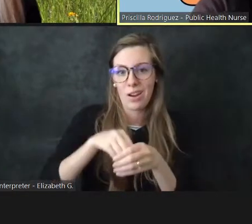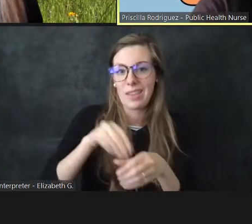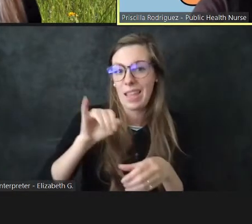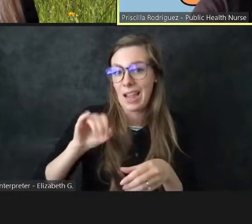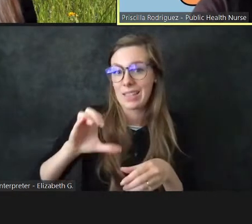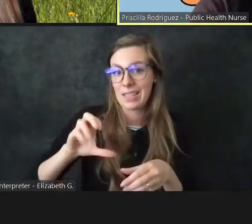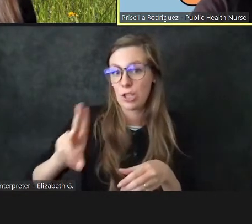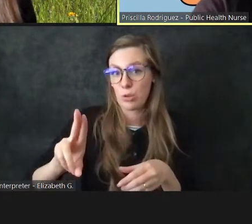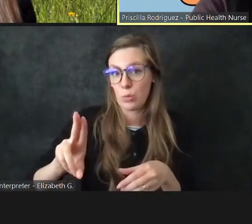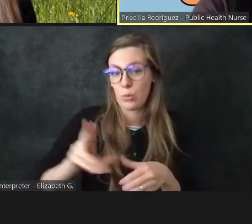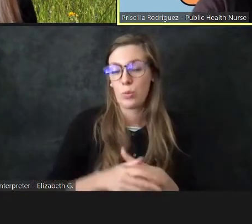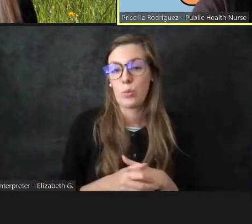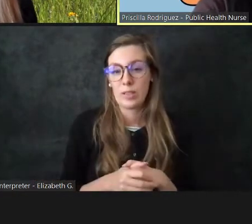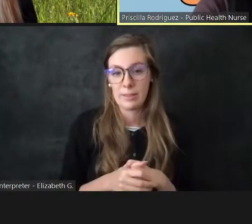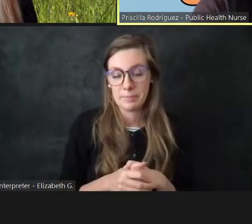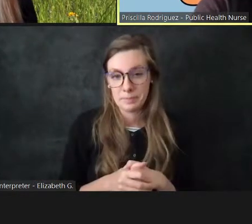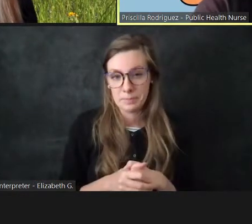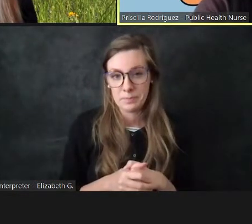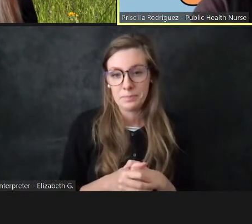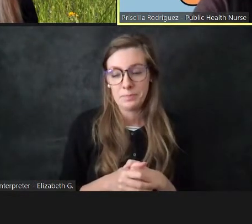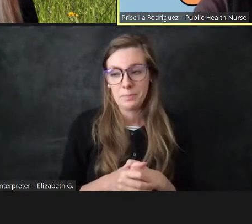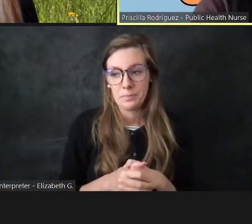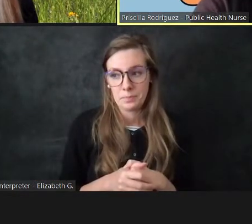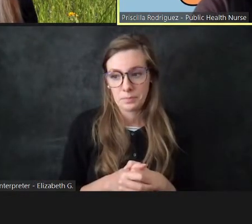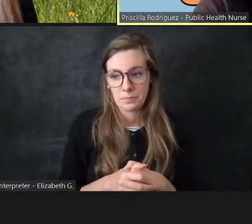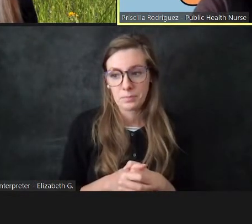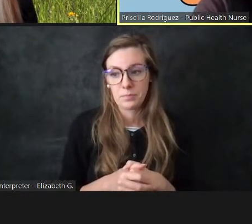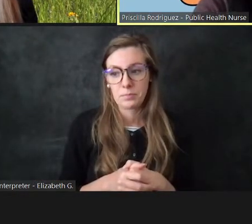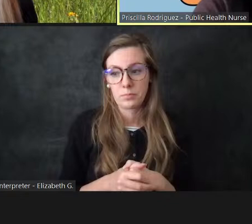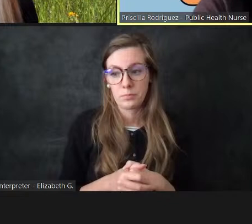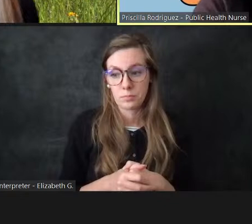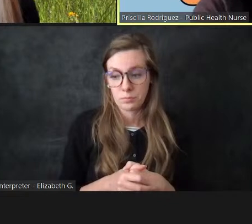And and three times the patient.